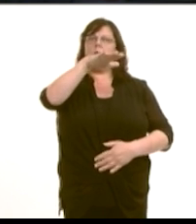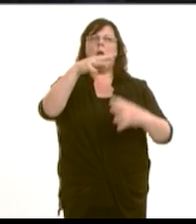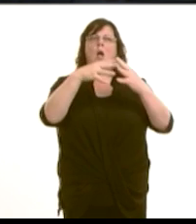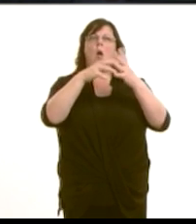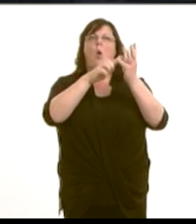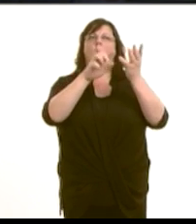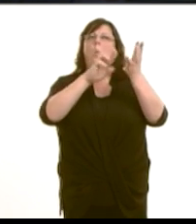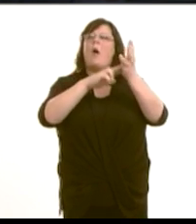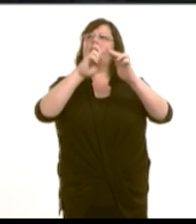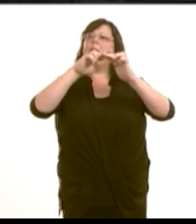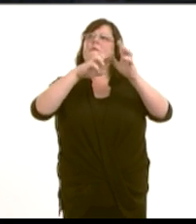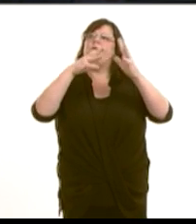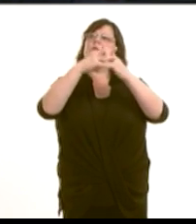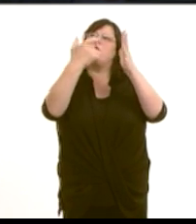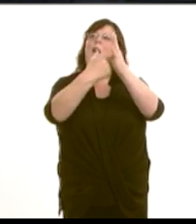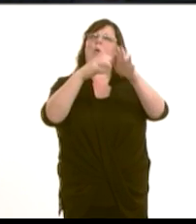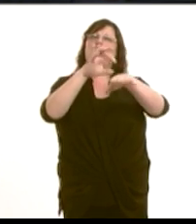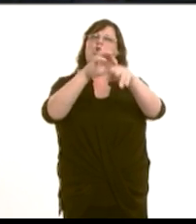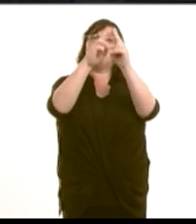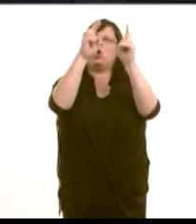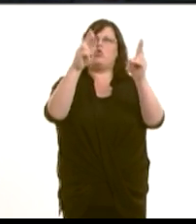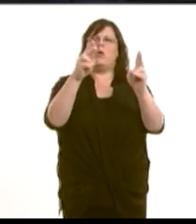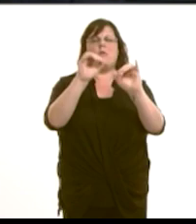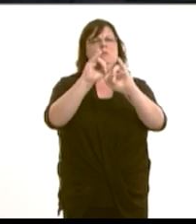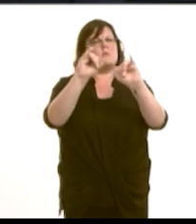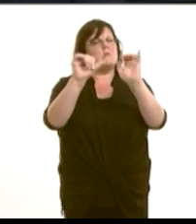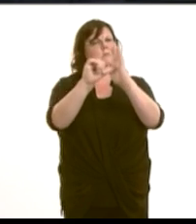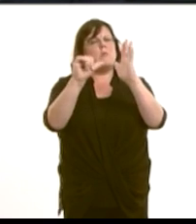and Iíd like to draw your attention to the terrible problems that exist there and ask